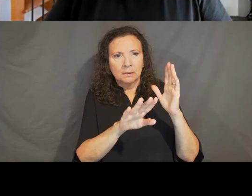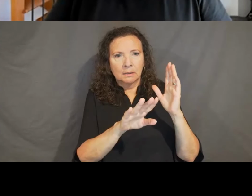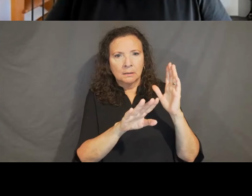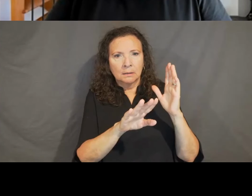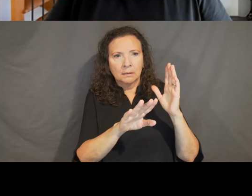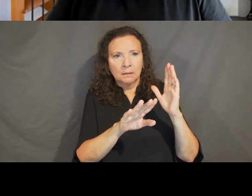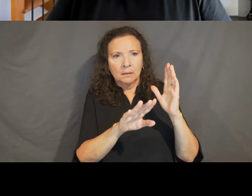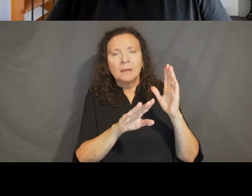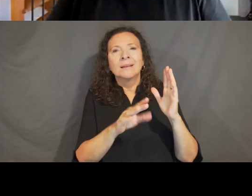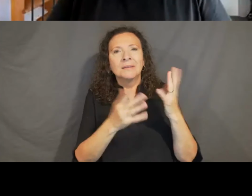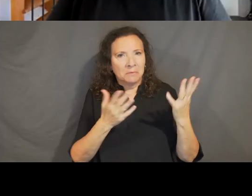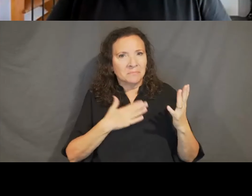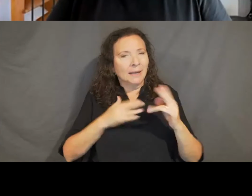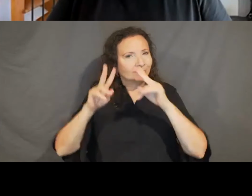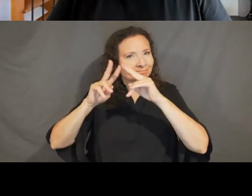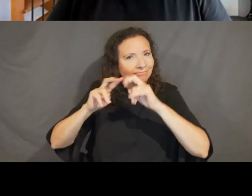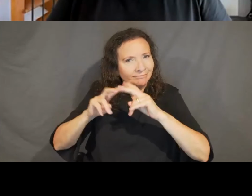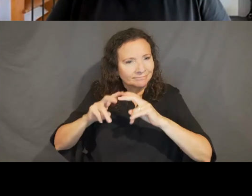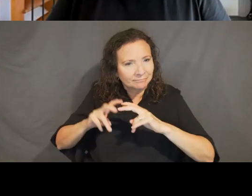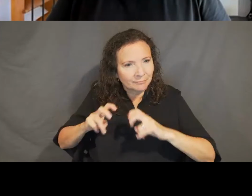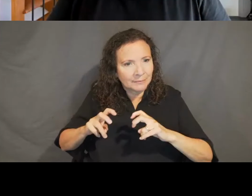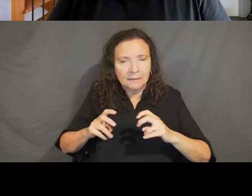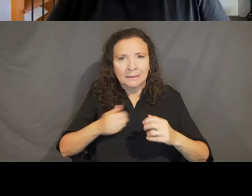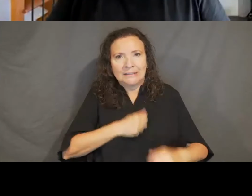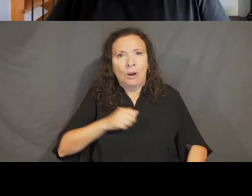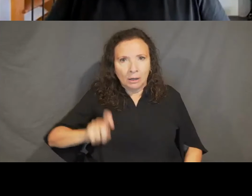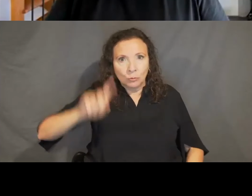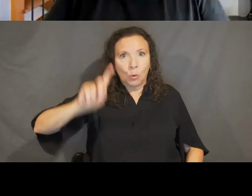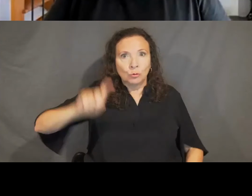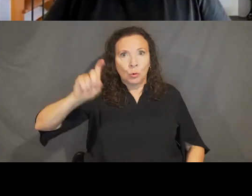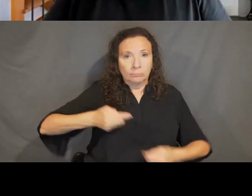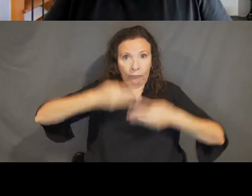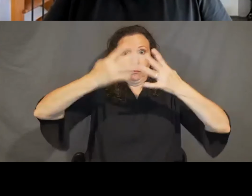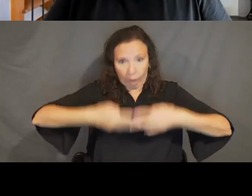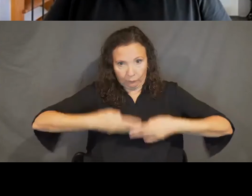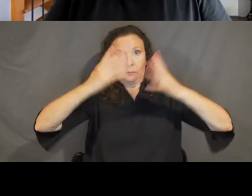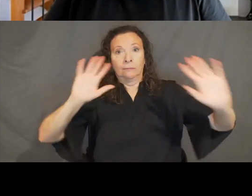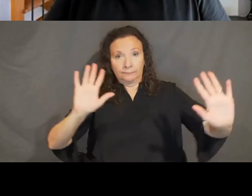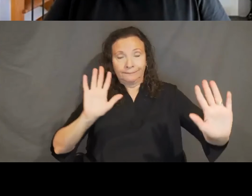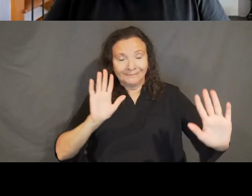into. Excuse the scrolling.